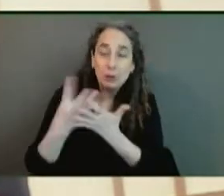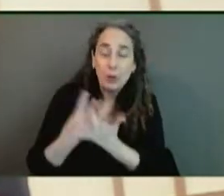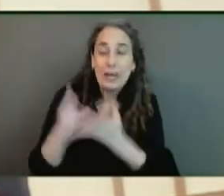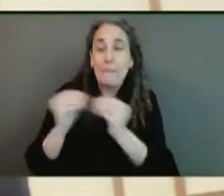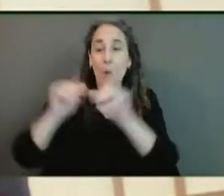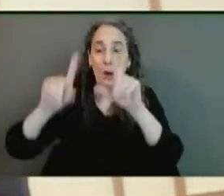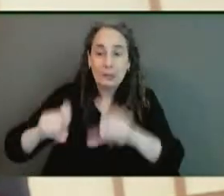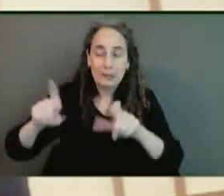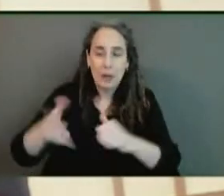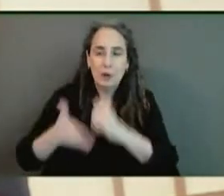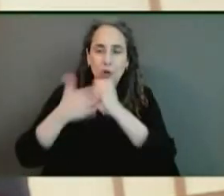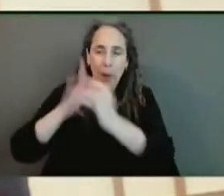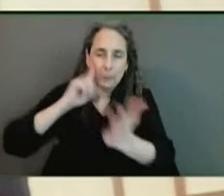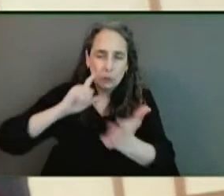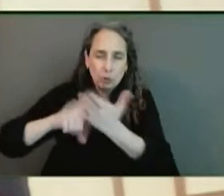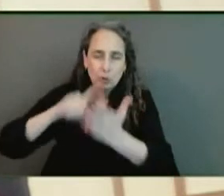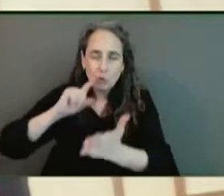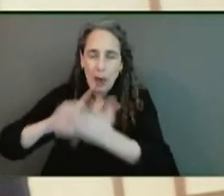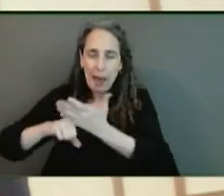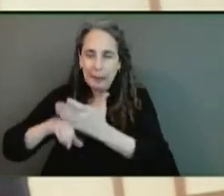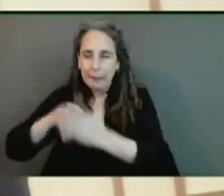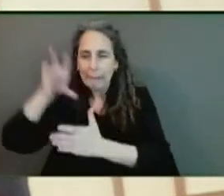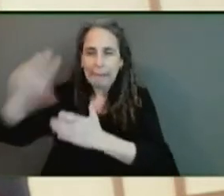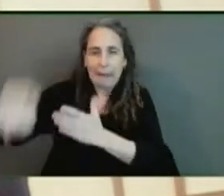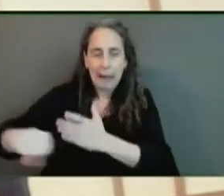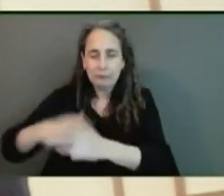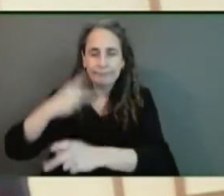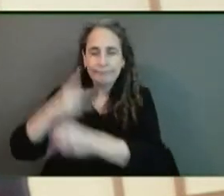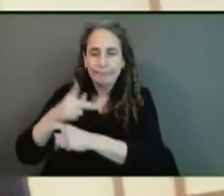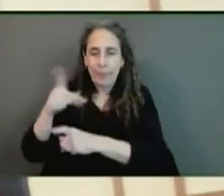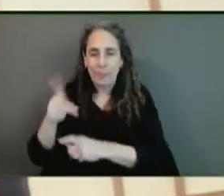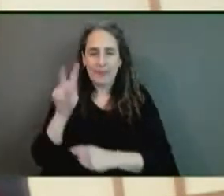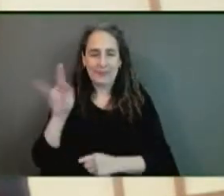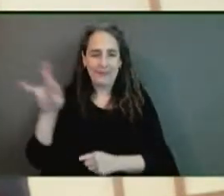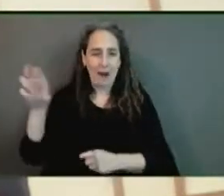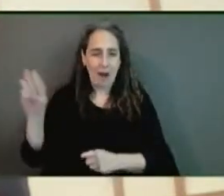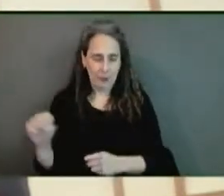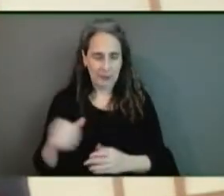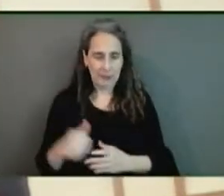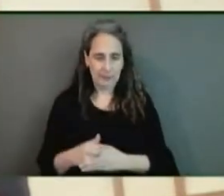yes, they're letting their Children be tested and be screened for testing so that